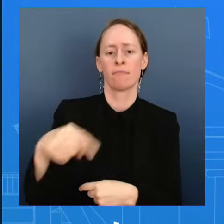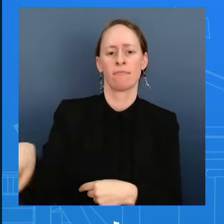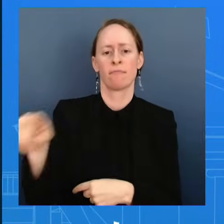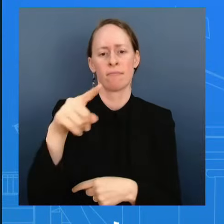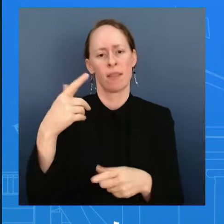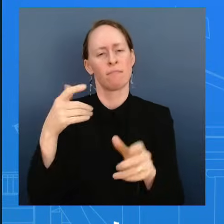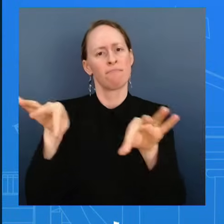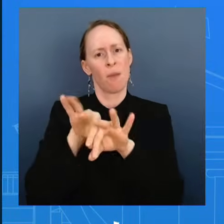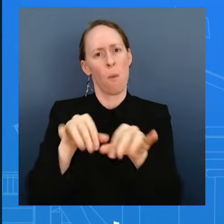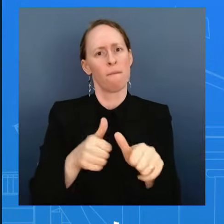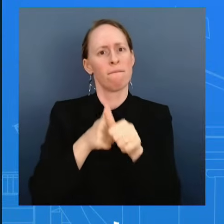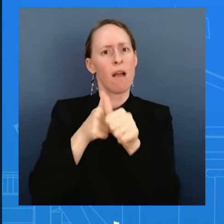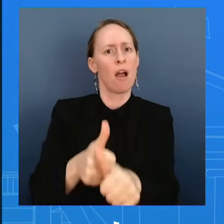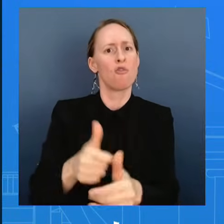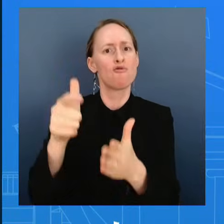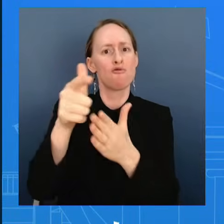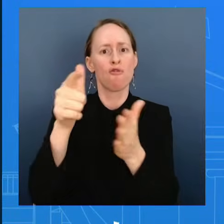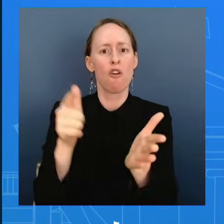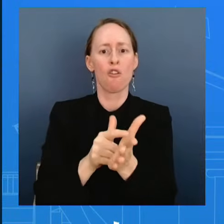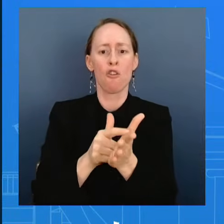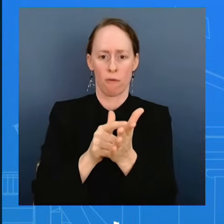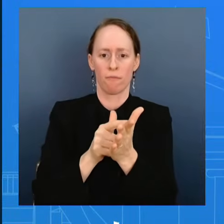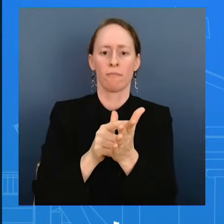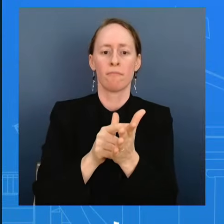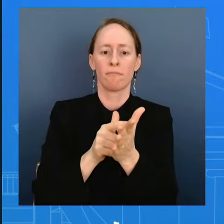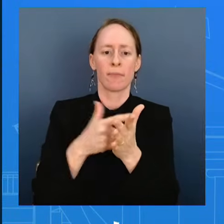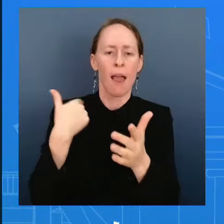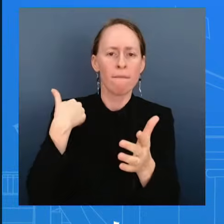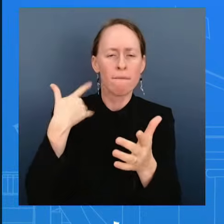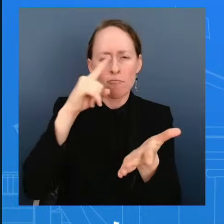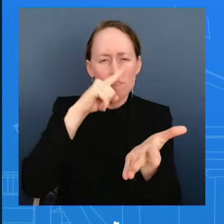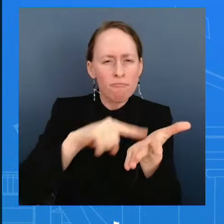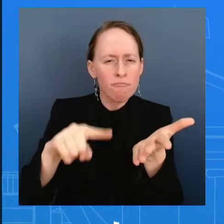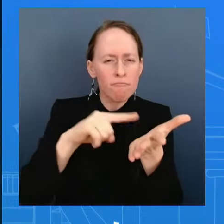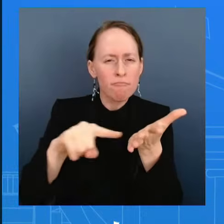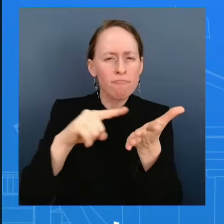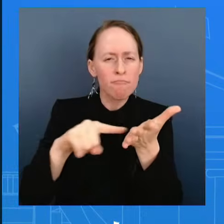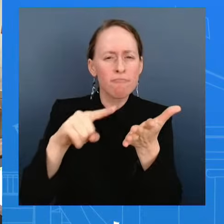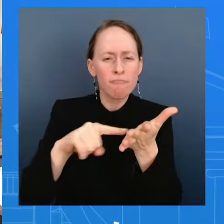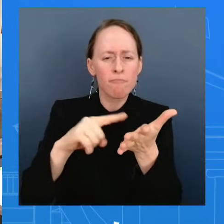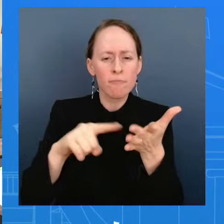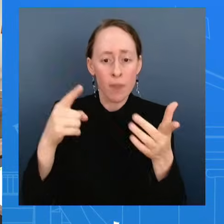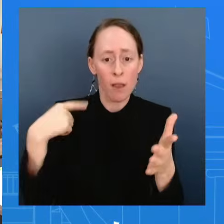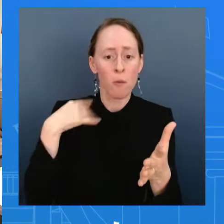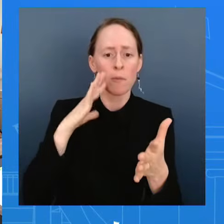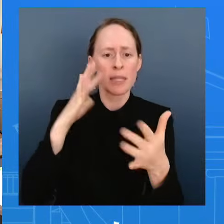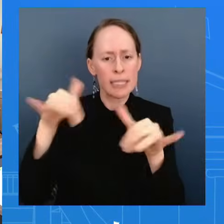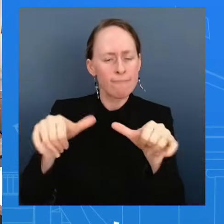it's not just the president and the vice president. It's also Secretary Blinken, it's his team that are having these conversations as well.